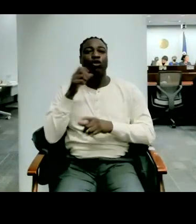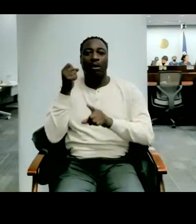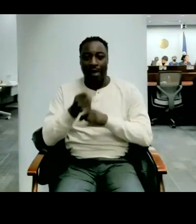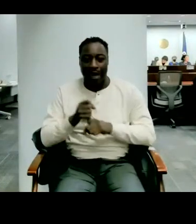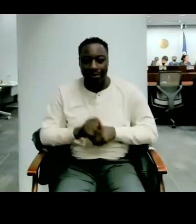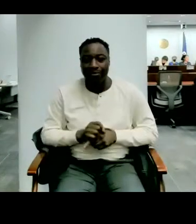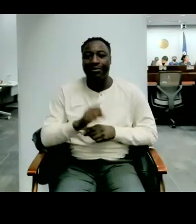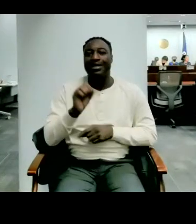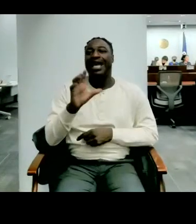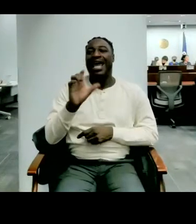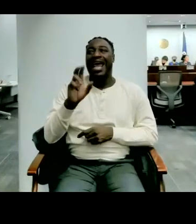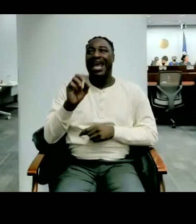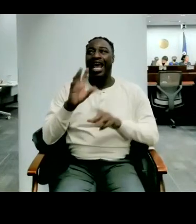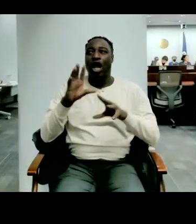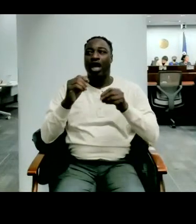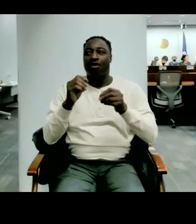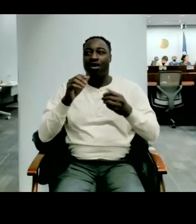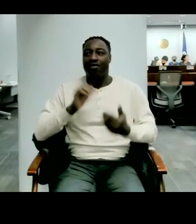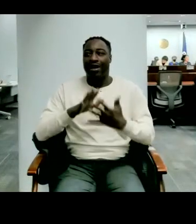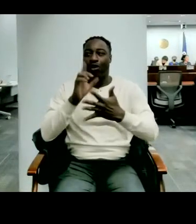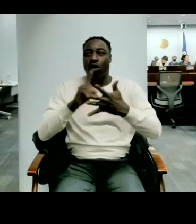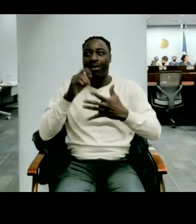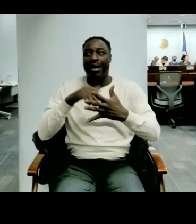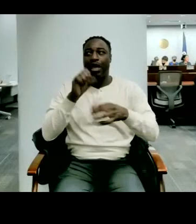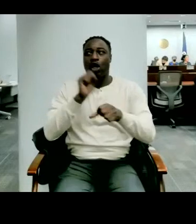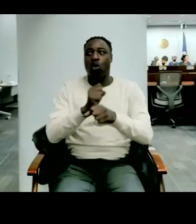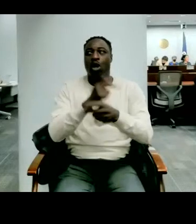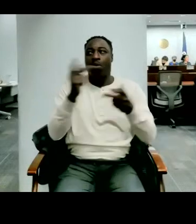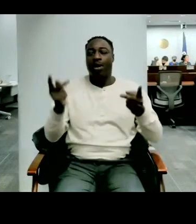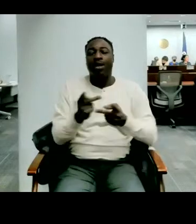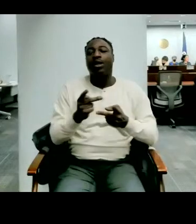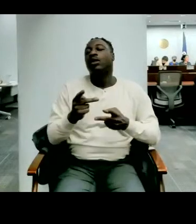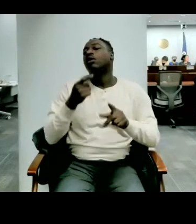Caregivers face discrimination in when the workplace stemming in this part for gender